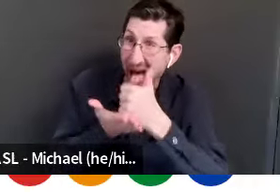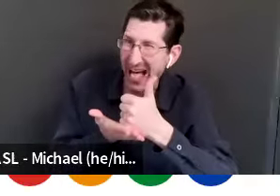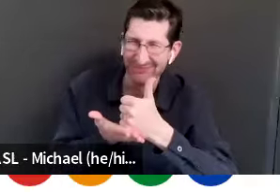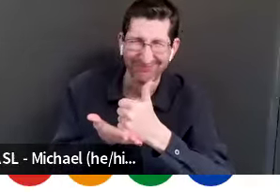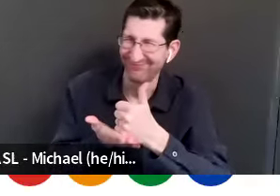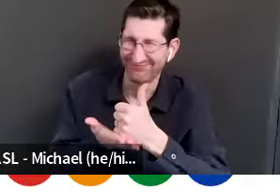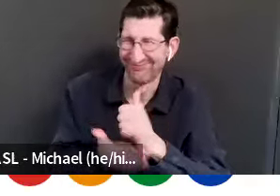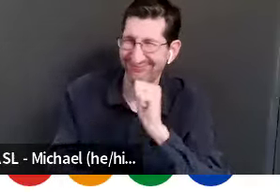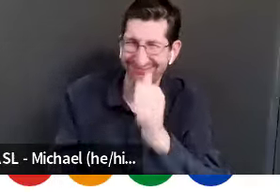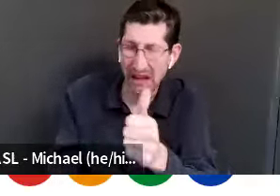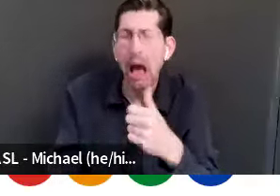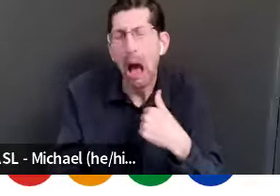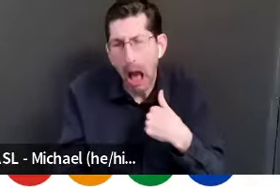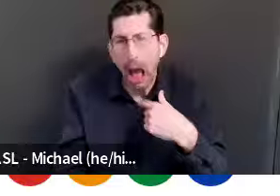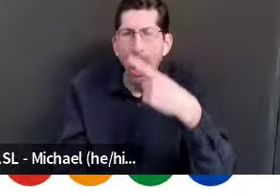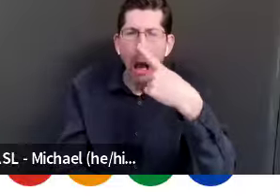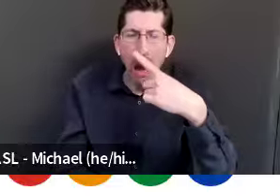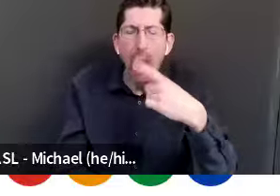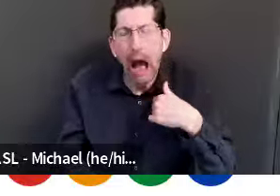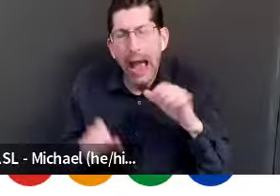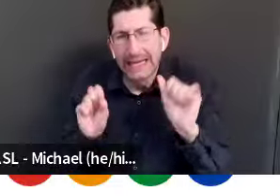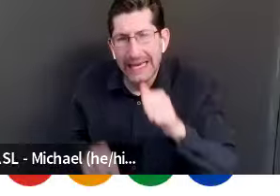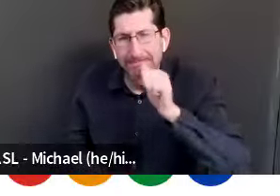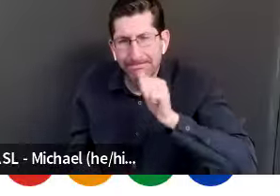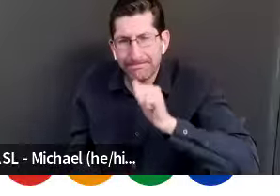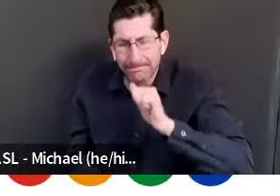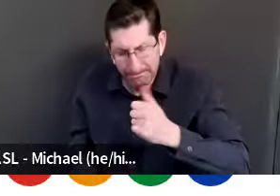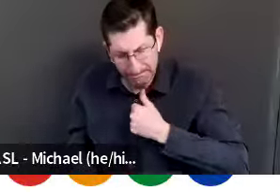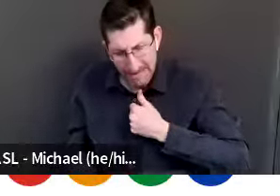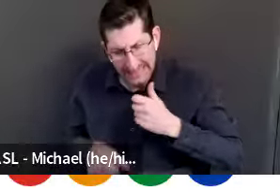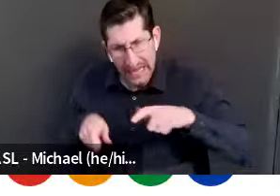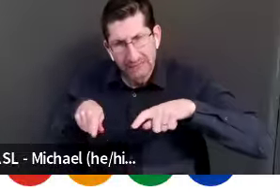ME.